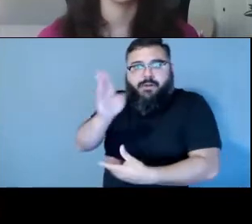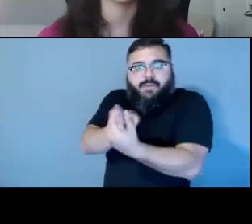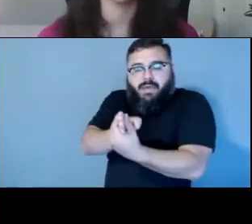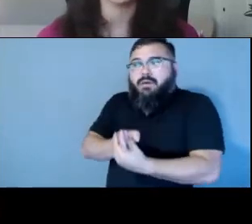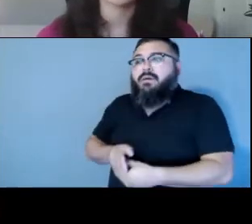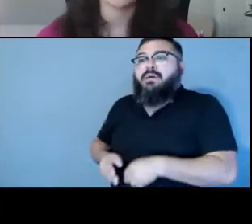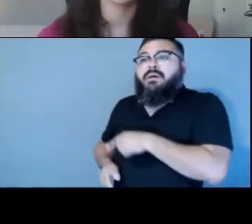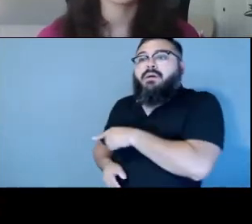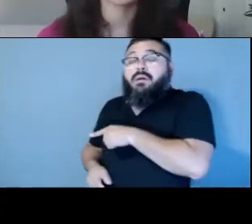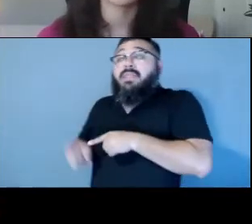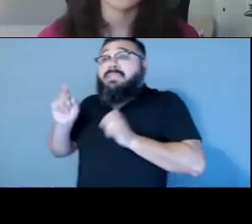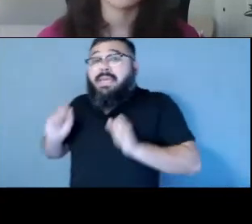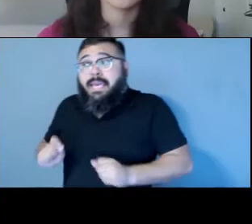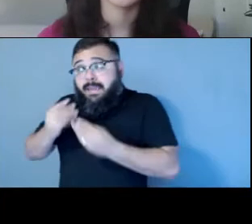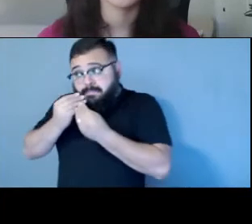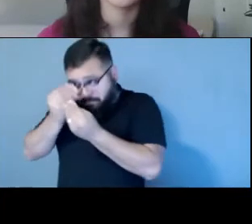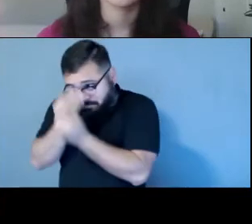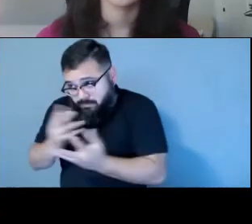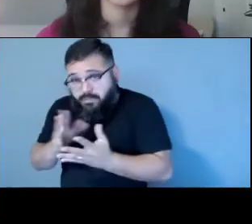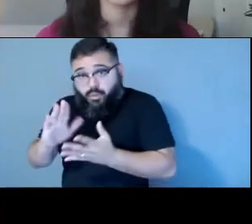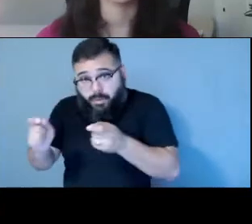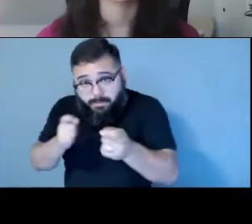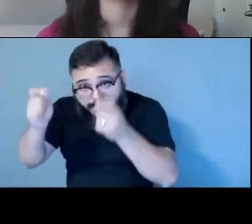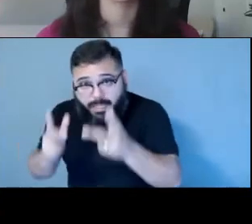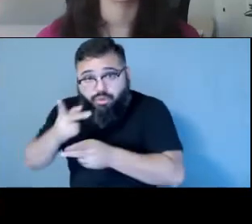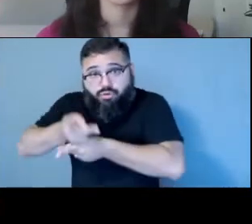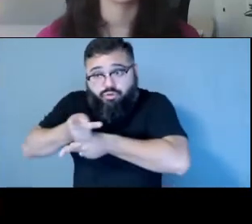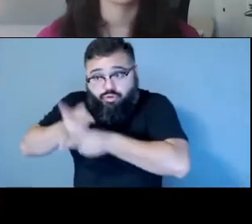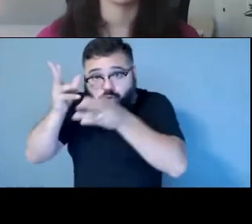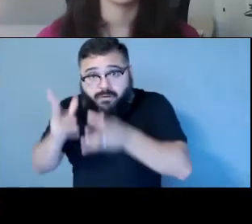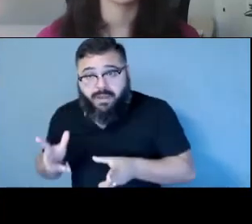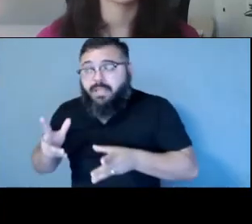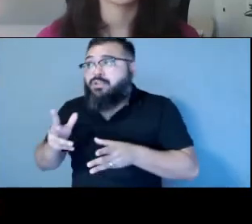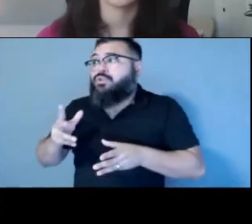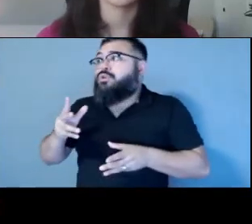who need to know about your reasonable accommodation, any sort of first aid or safety personnel